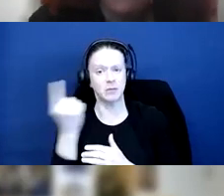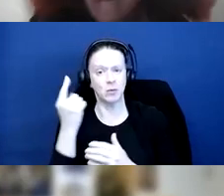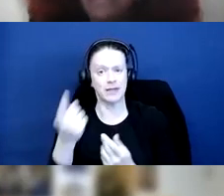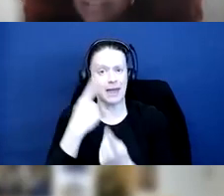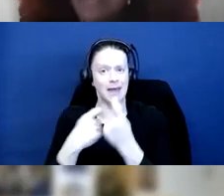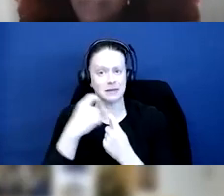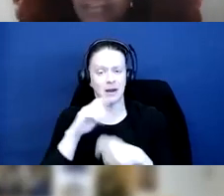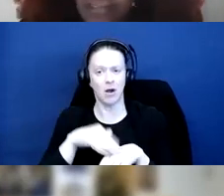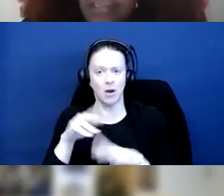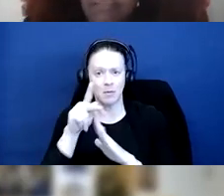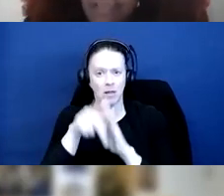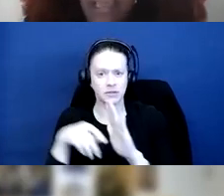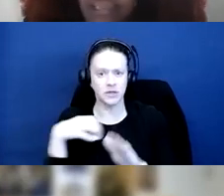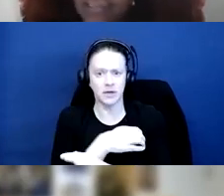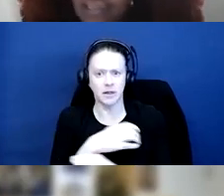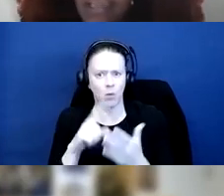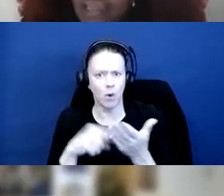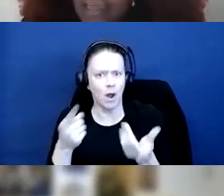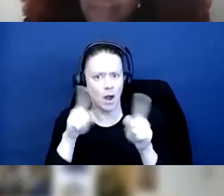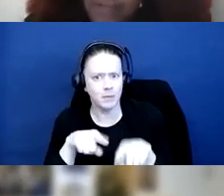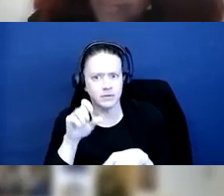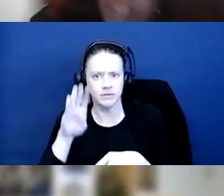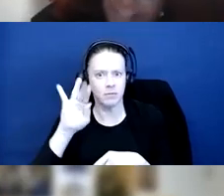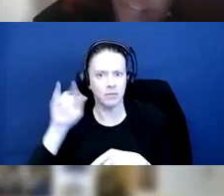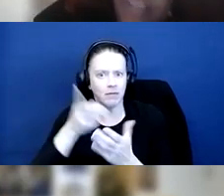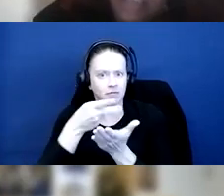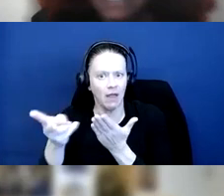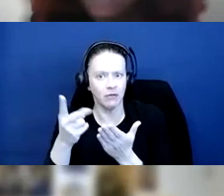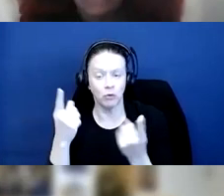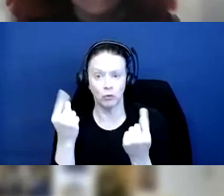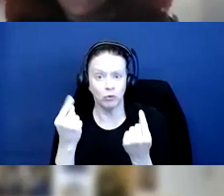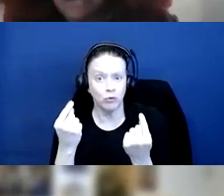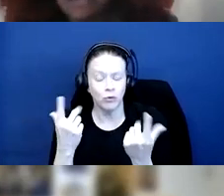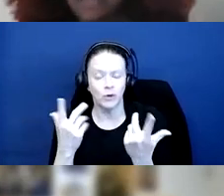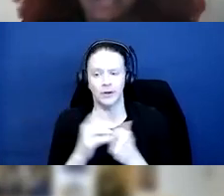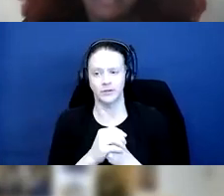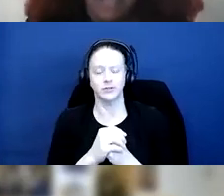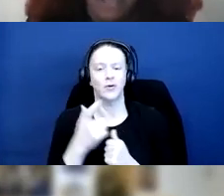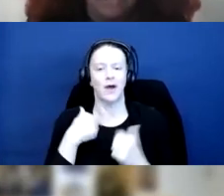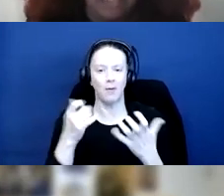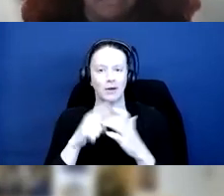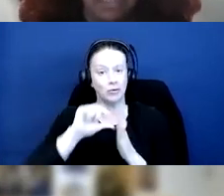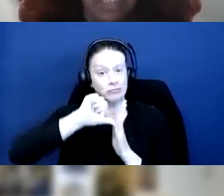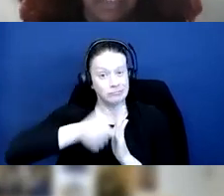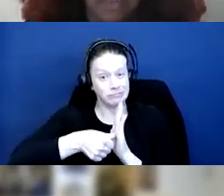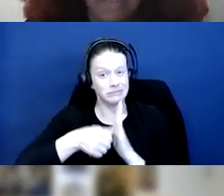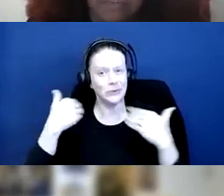like, what happens if the bill doesn't pass? What do we do? So, I just wanted to like, reiterate how appreciative and grateful